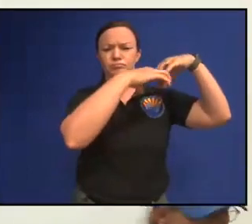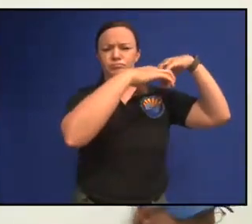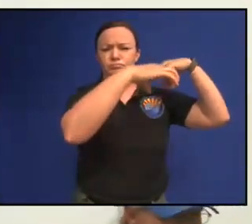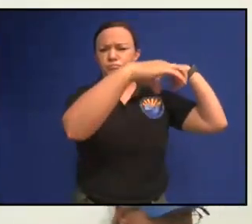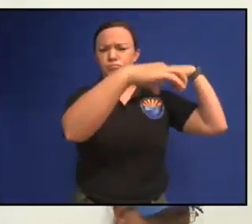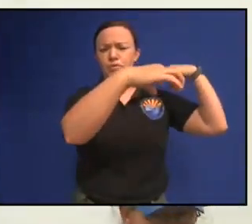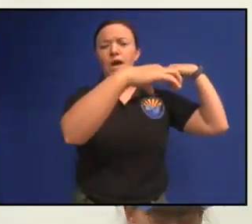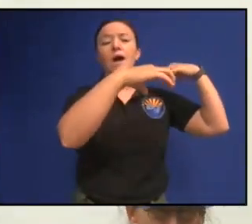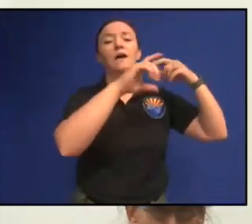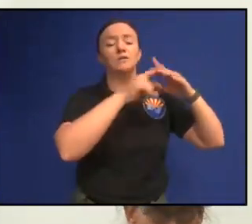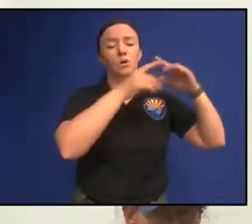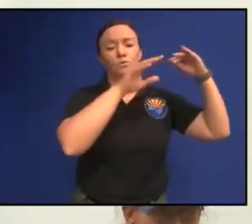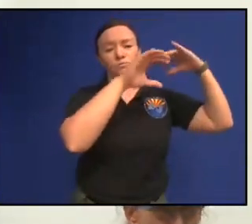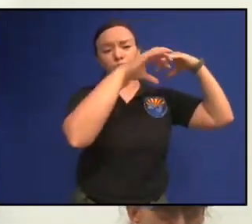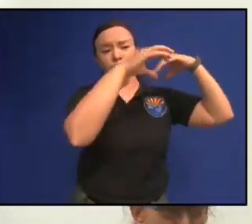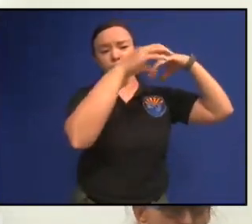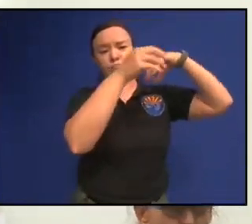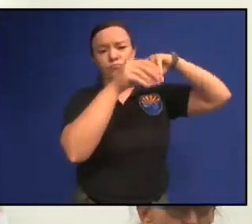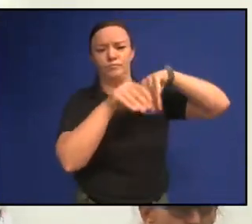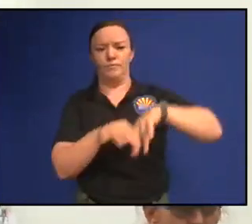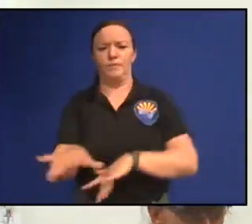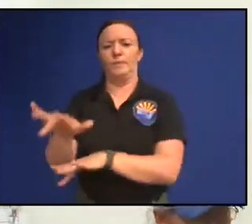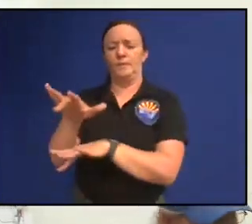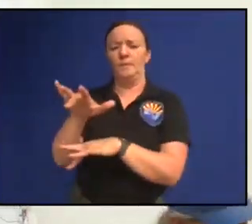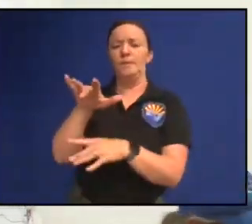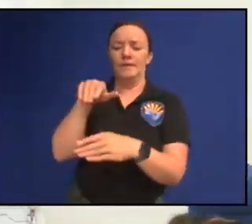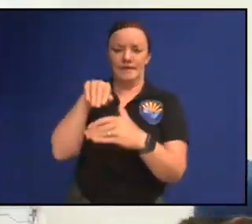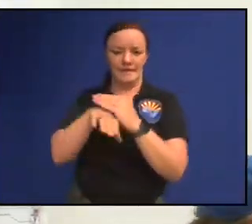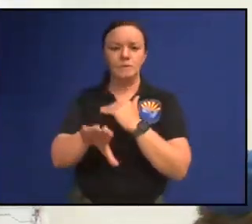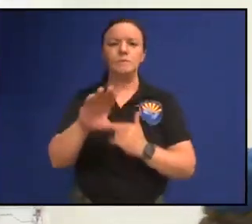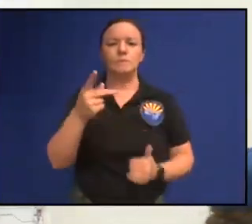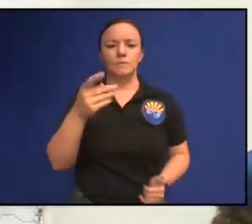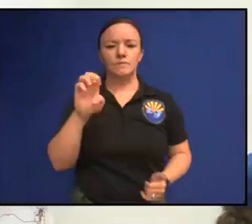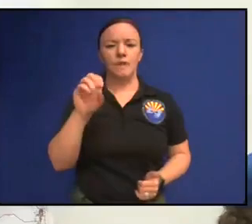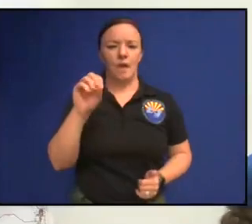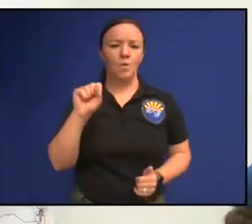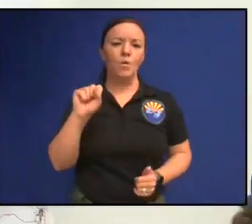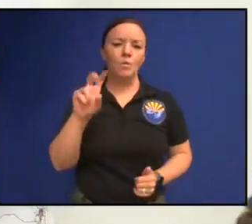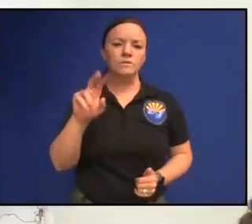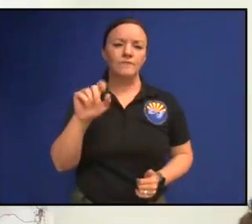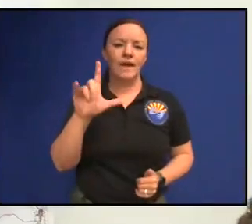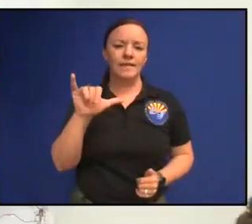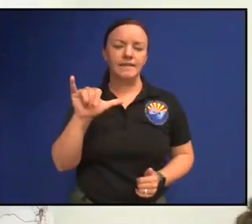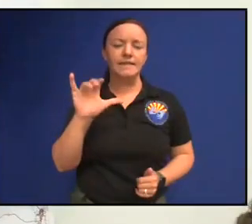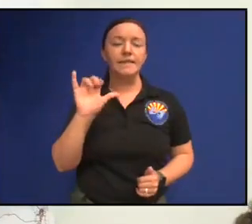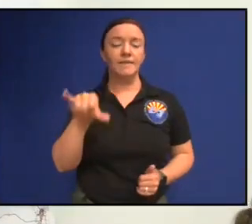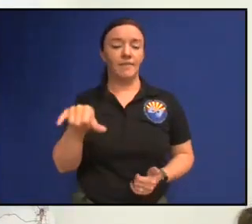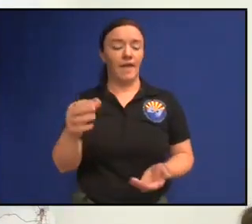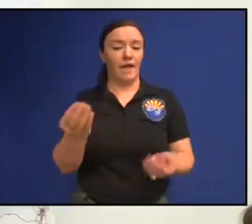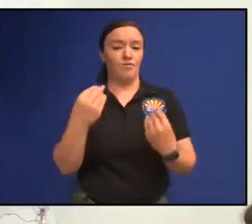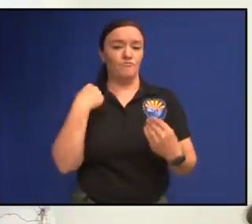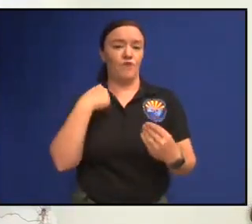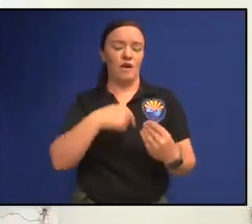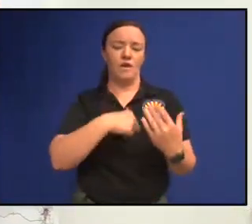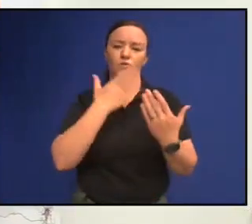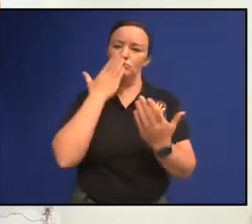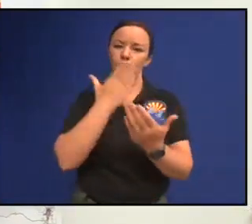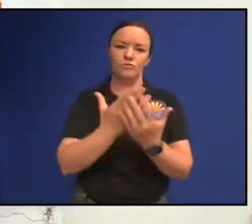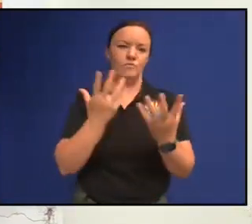IS WHAT BROUGHT US THE MOISTURE TODAY AND THAT'S WHAT'S BEEN THE FUEL WE NEEDED TO START SEEING SOME SHOWERS